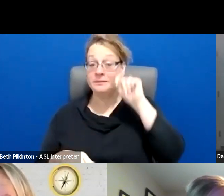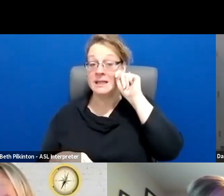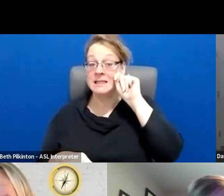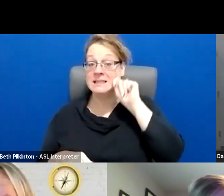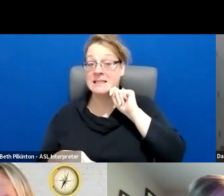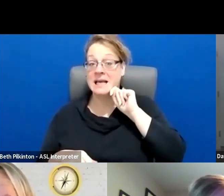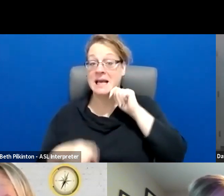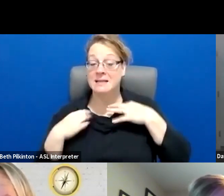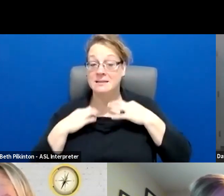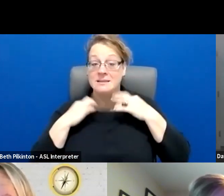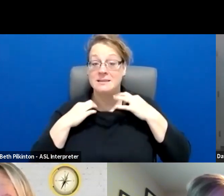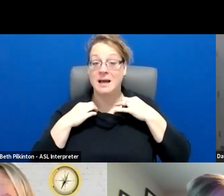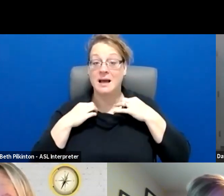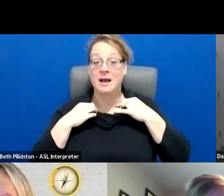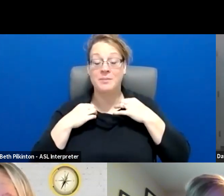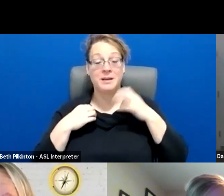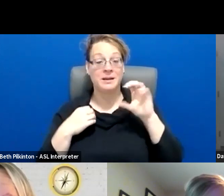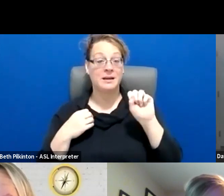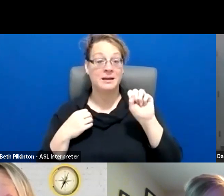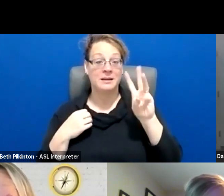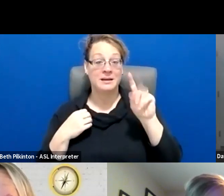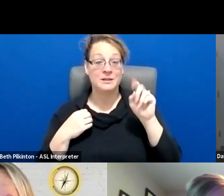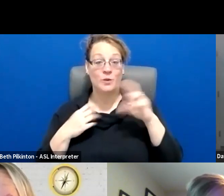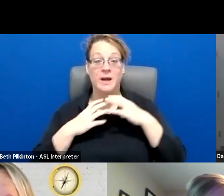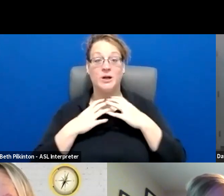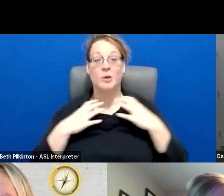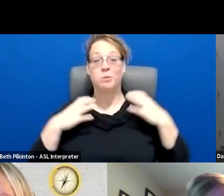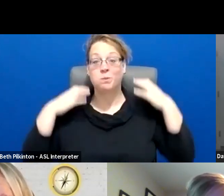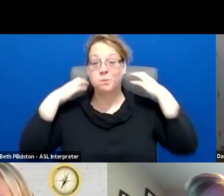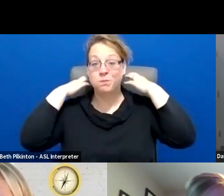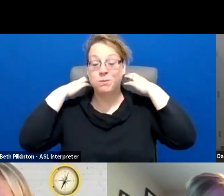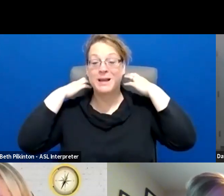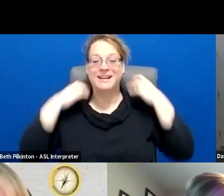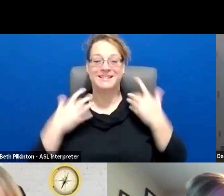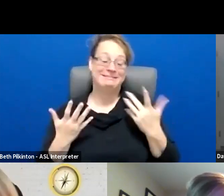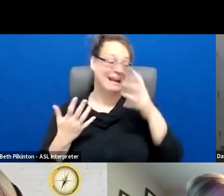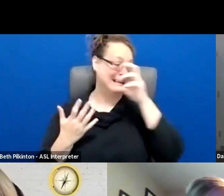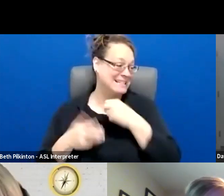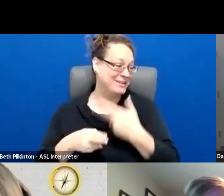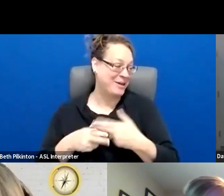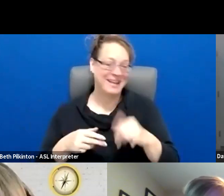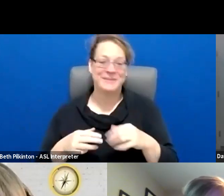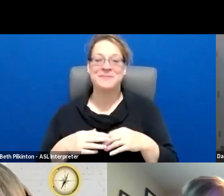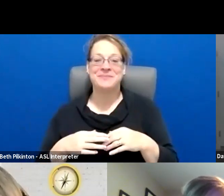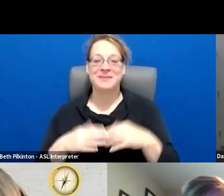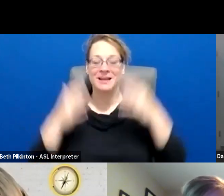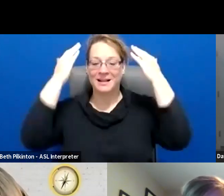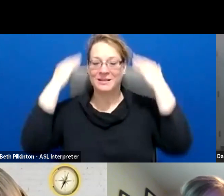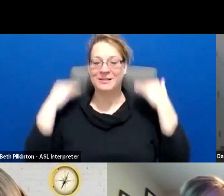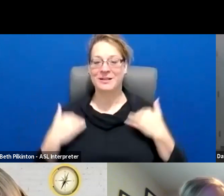My pronouns are she/her.